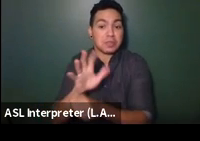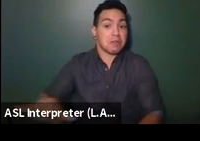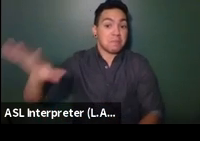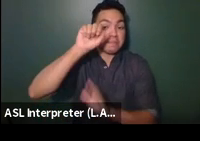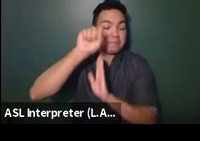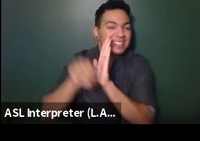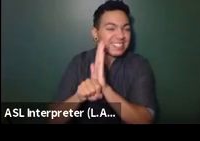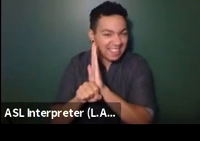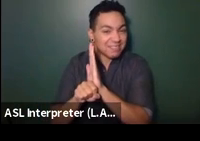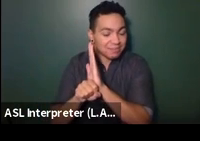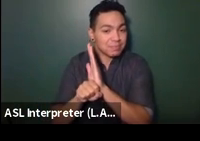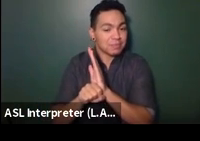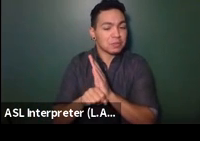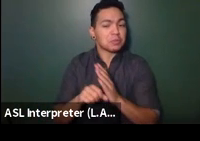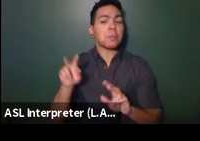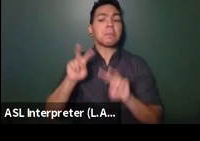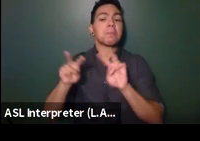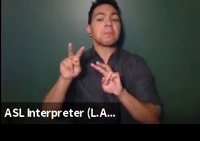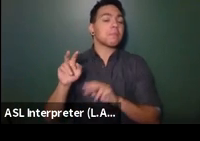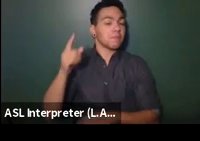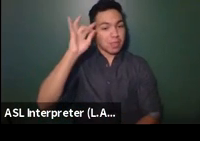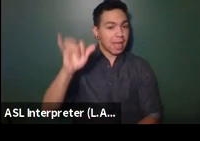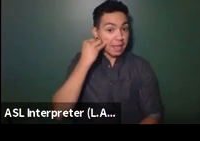ESD 189 - Amy Colburn: So look for that. If you're interested, that's an additional six clock hours.